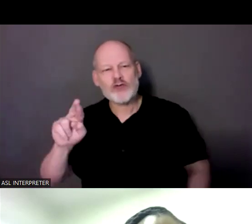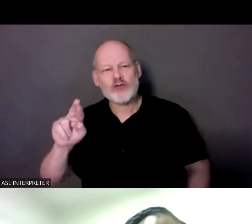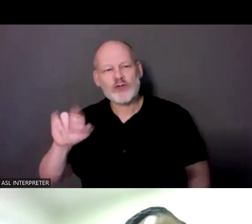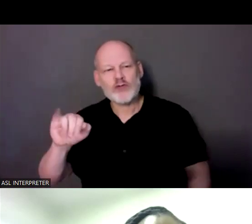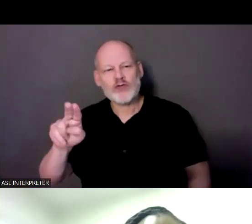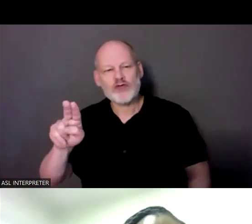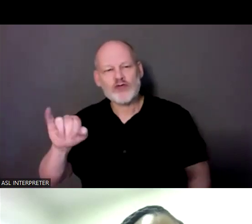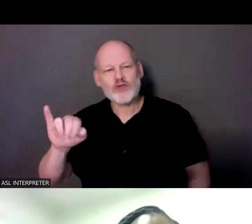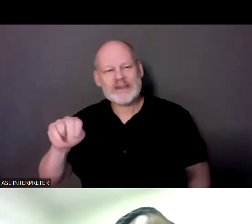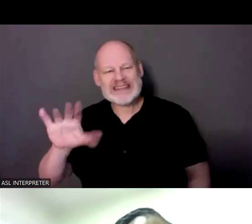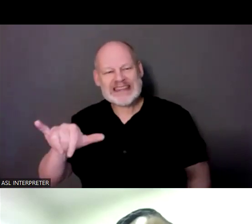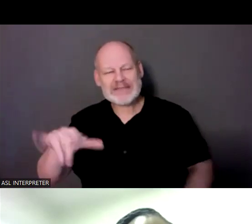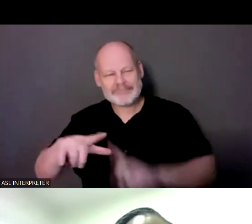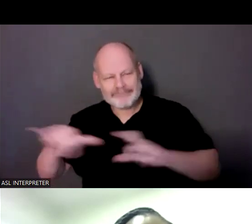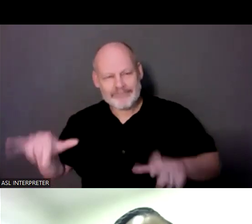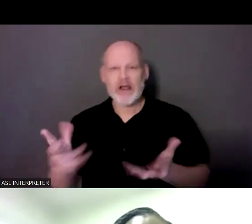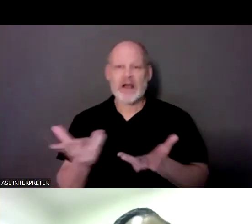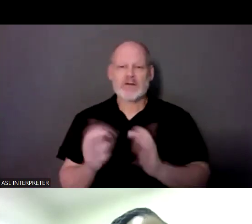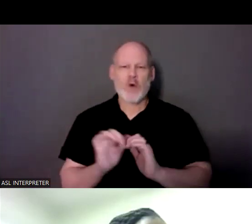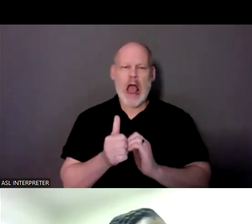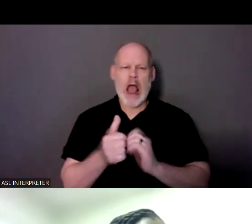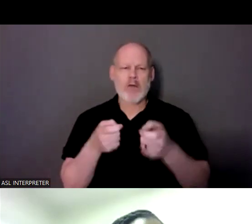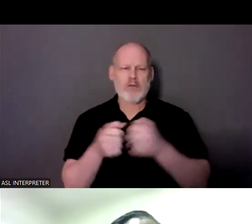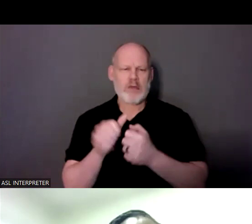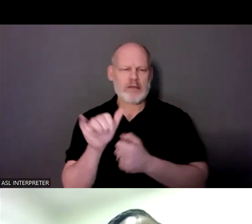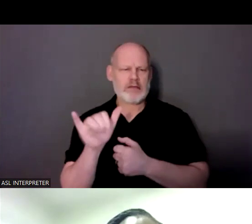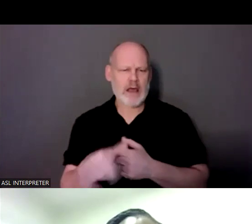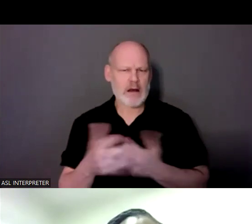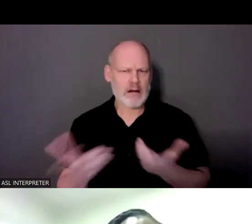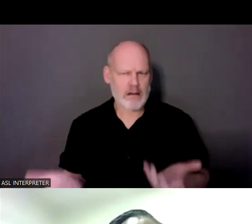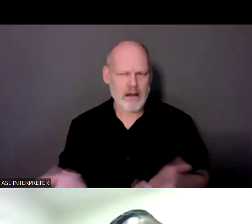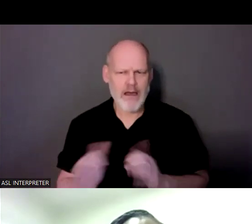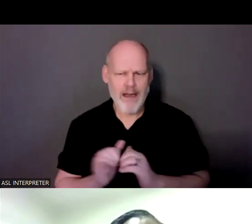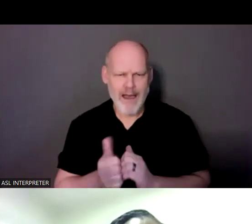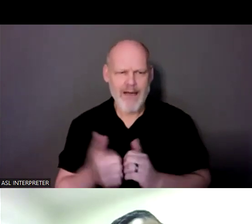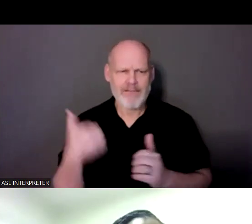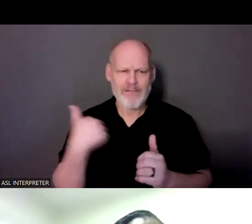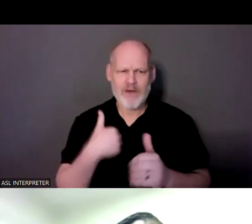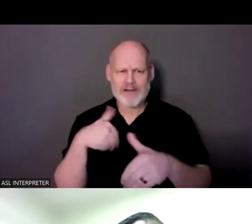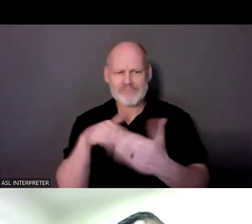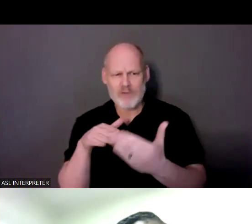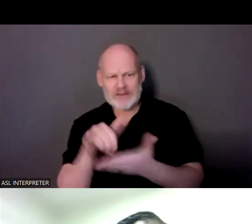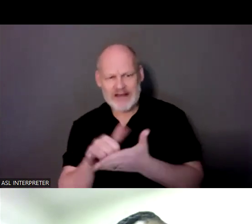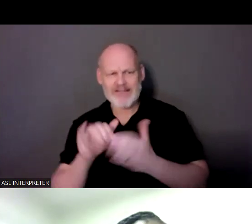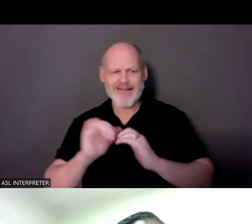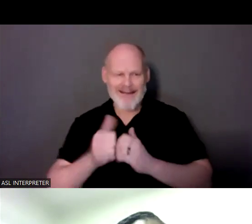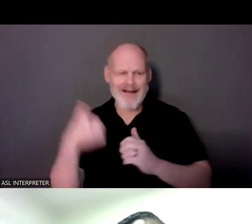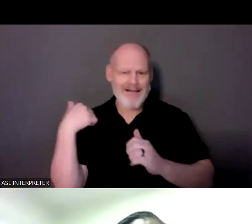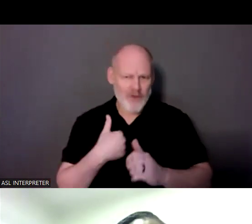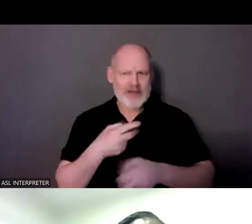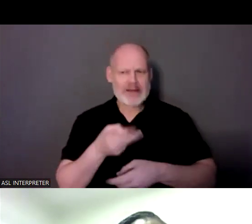how do we tackle that in a way that has that curiosity, realizing we're in a new reality?